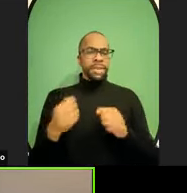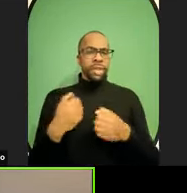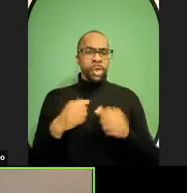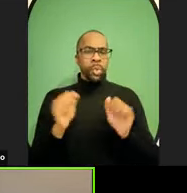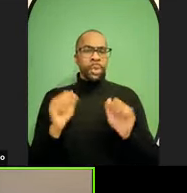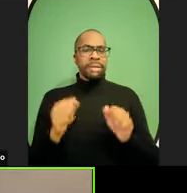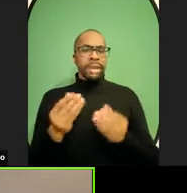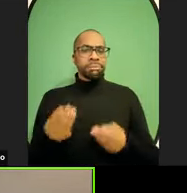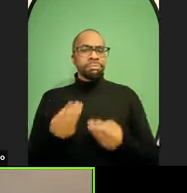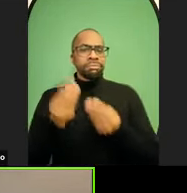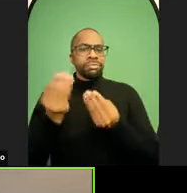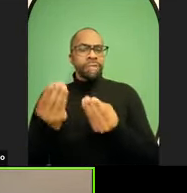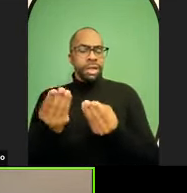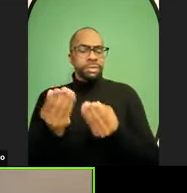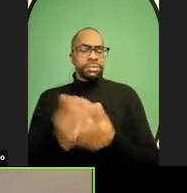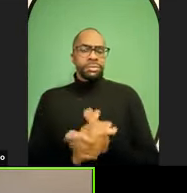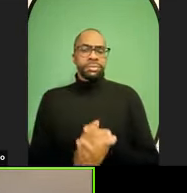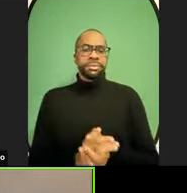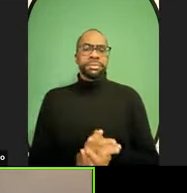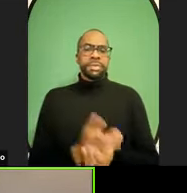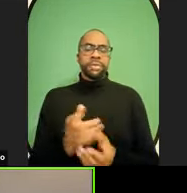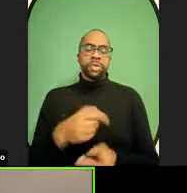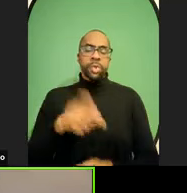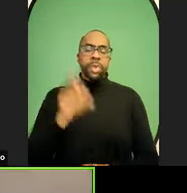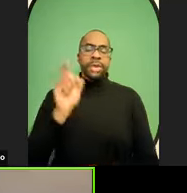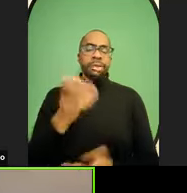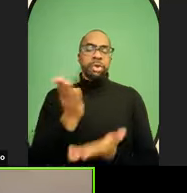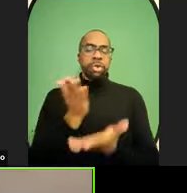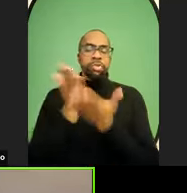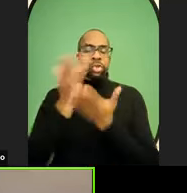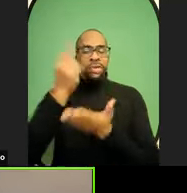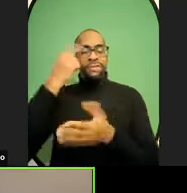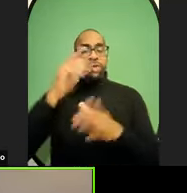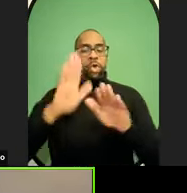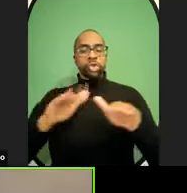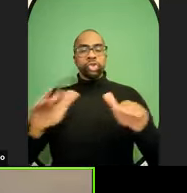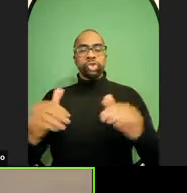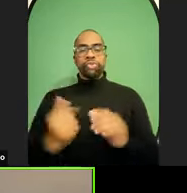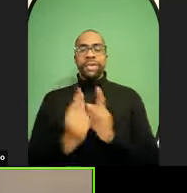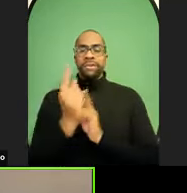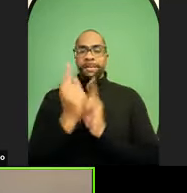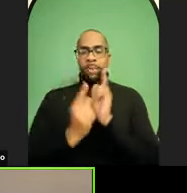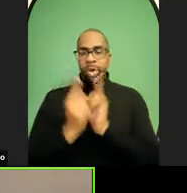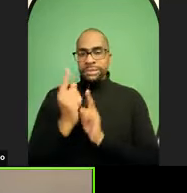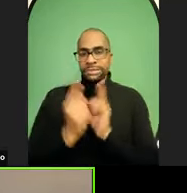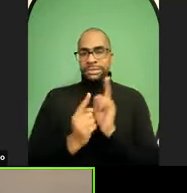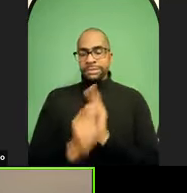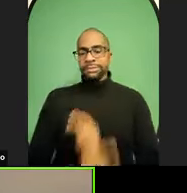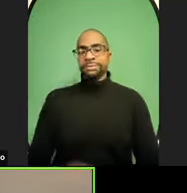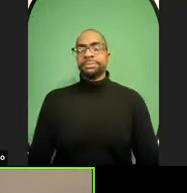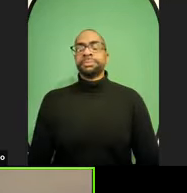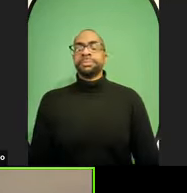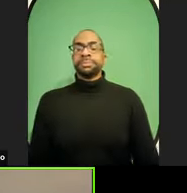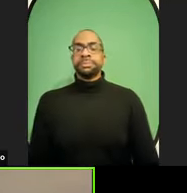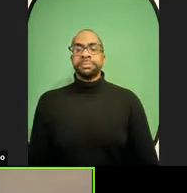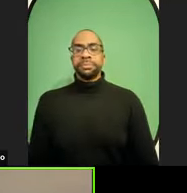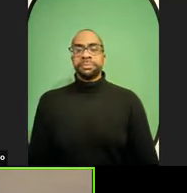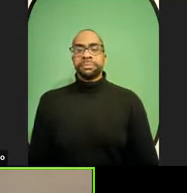, we know that if there is a possibility and it's able we are able to. provide provide these much nicer provide these much necessarily serve provide these much necessary services to Children and in person.